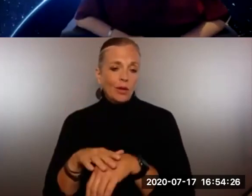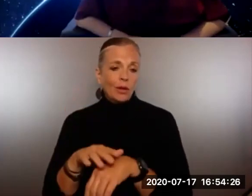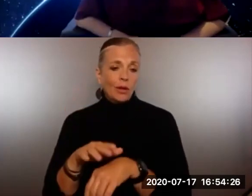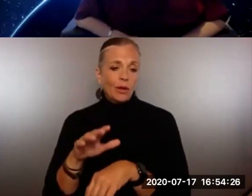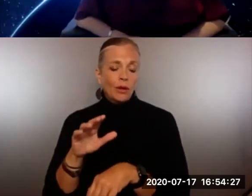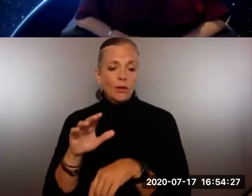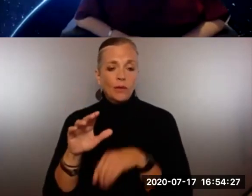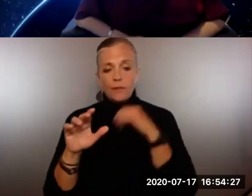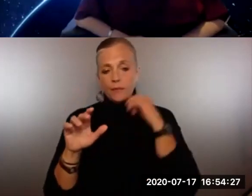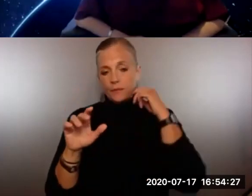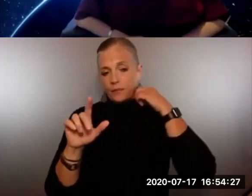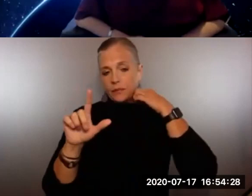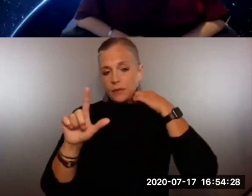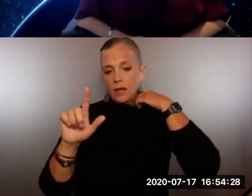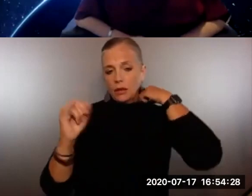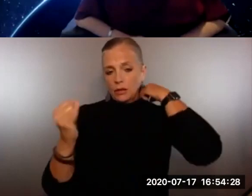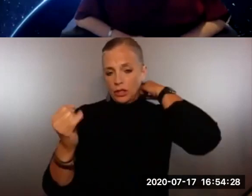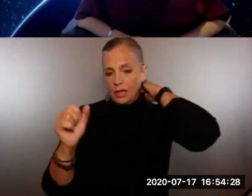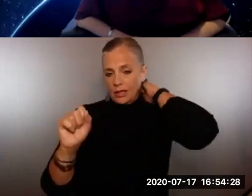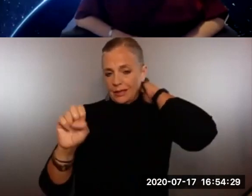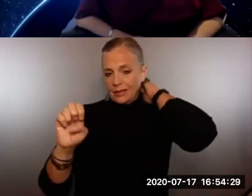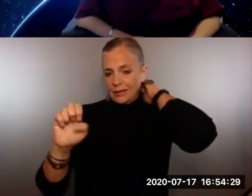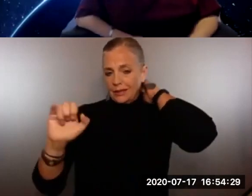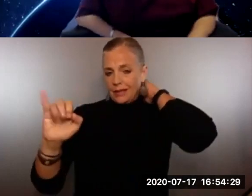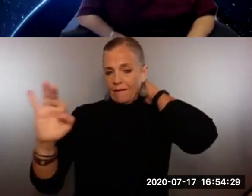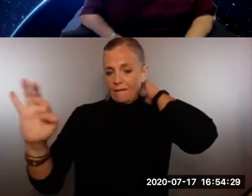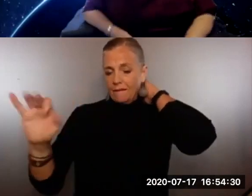LJ? Are you on?